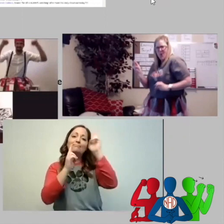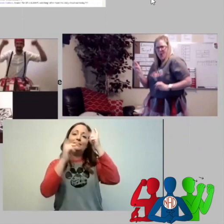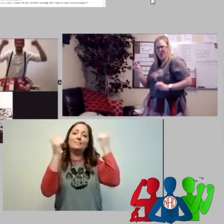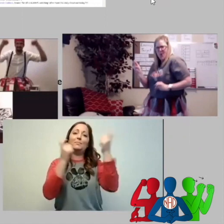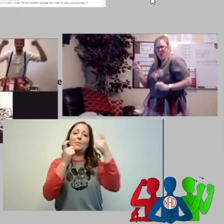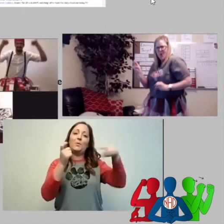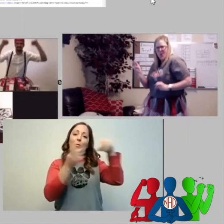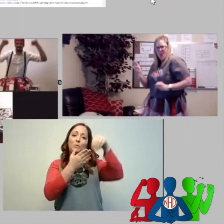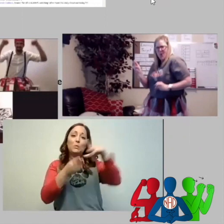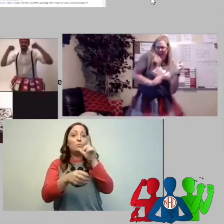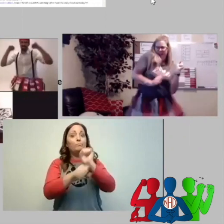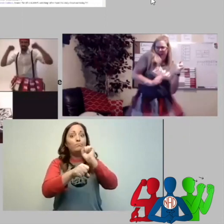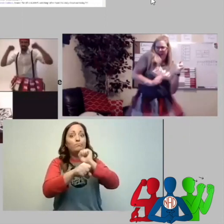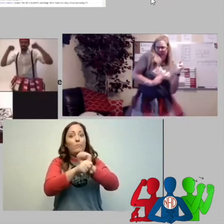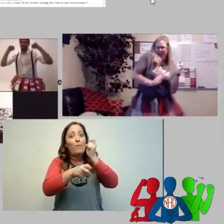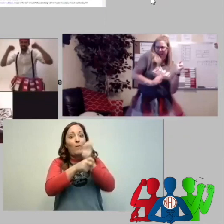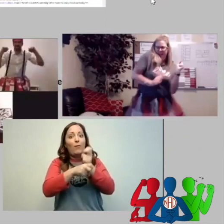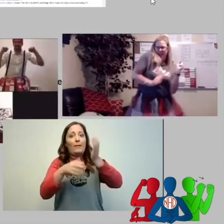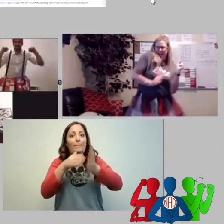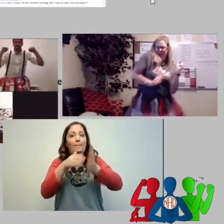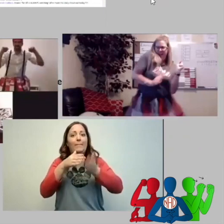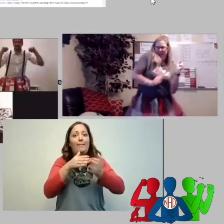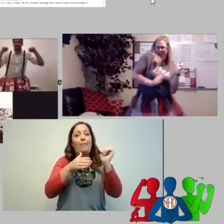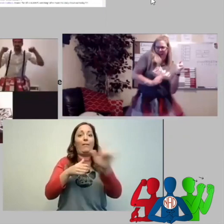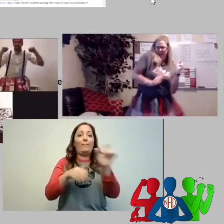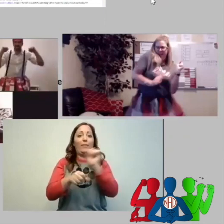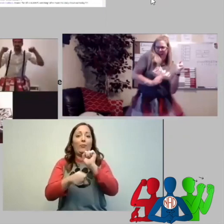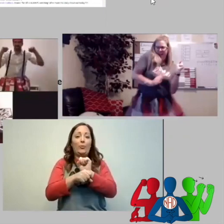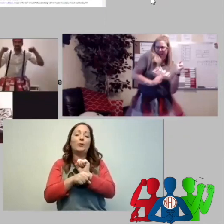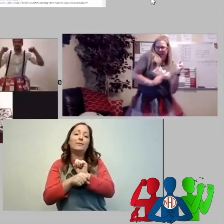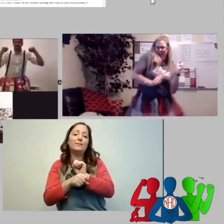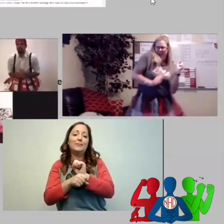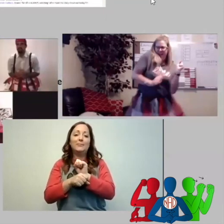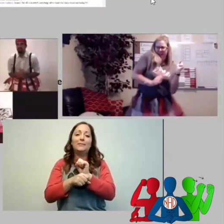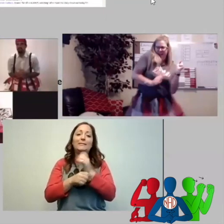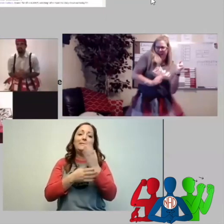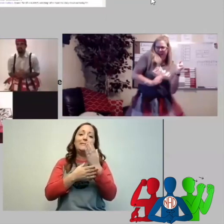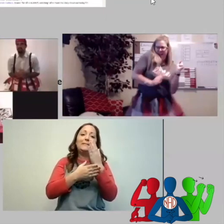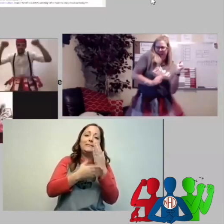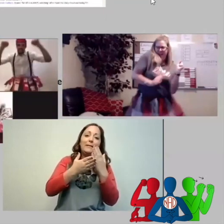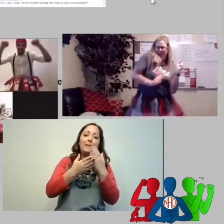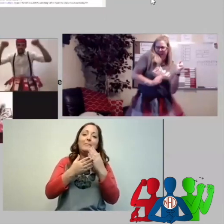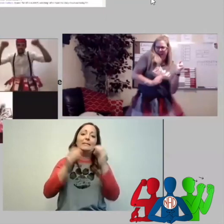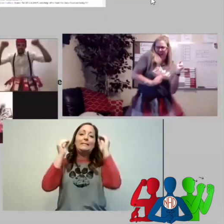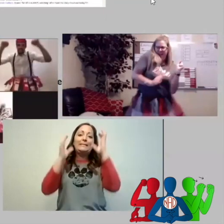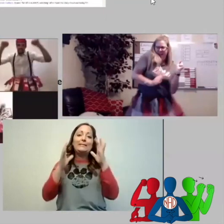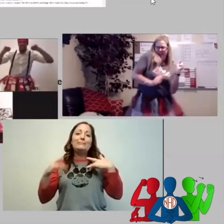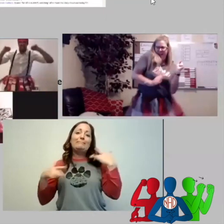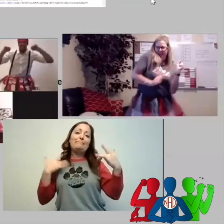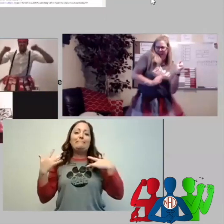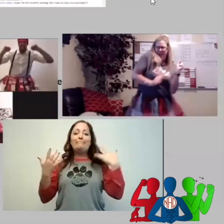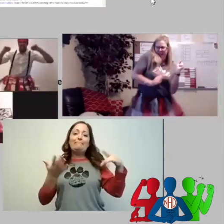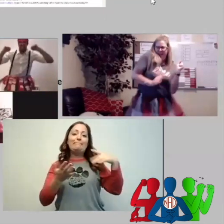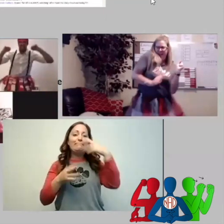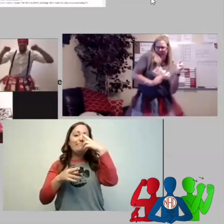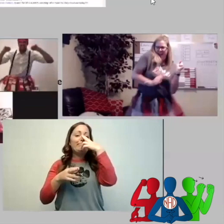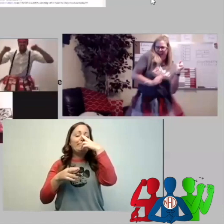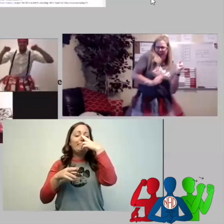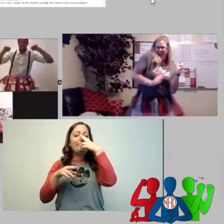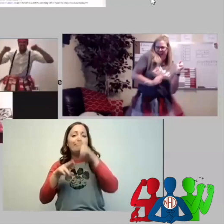This is where the teachers make a short video to celebrate the hard work that the students have done during the day.